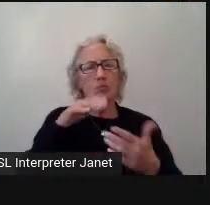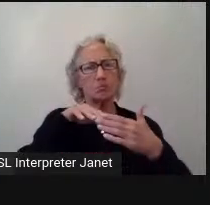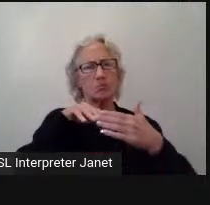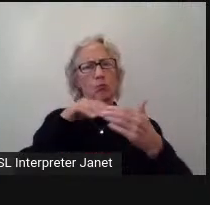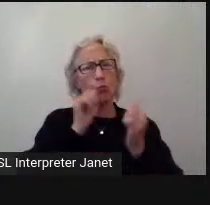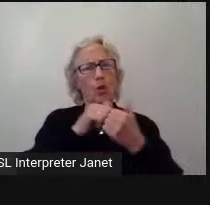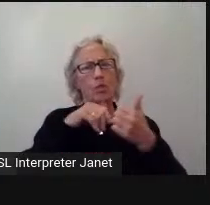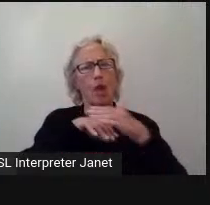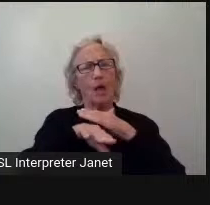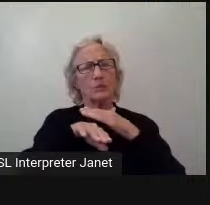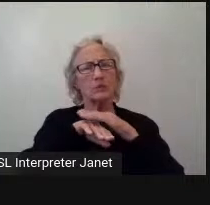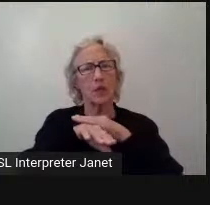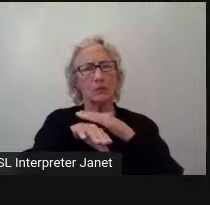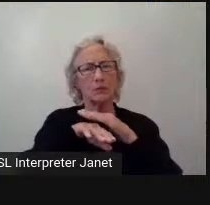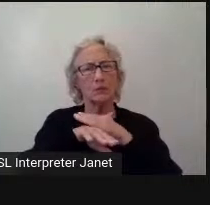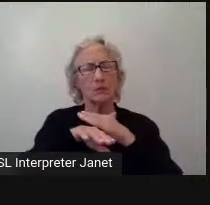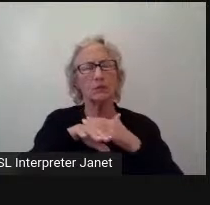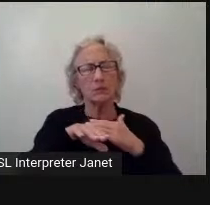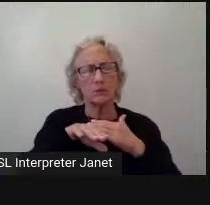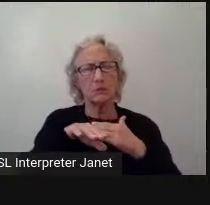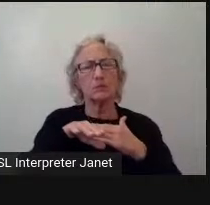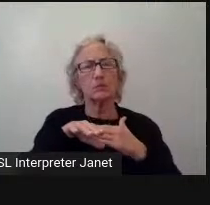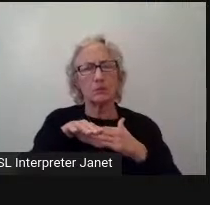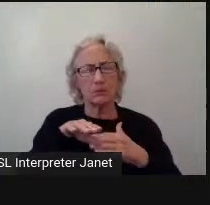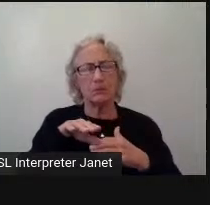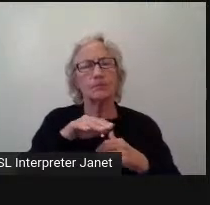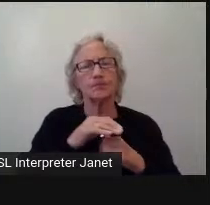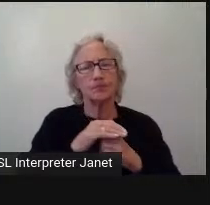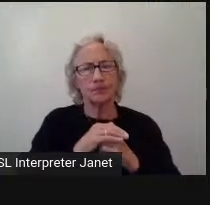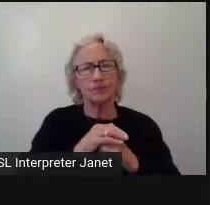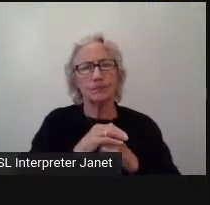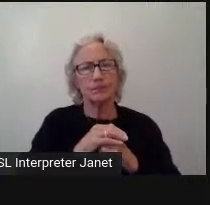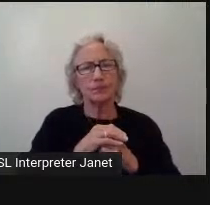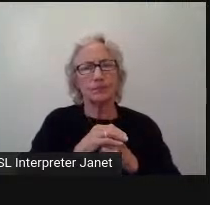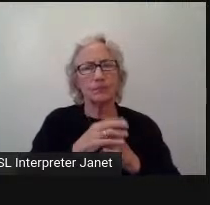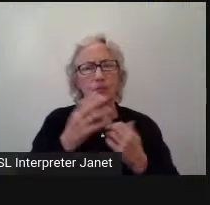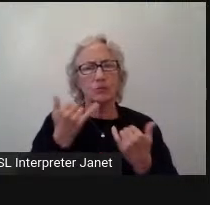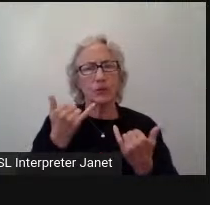to code by people in an accessible way.